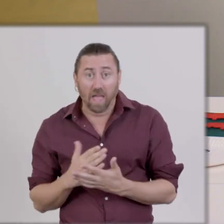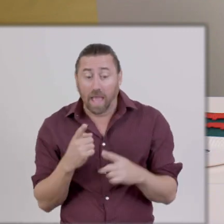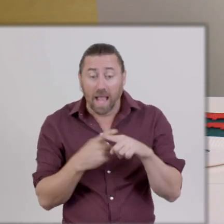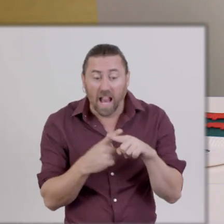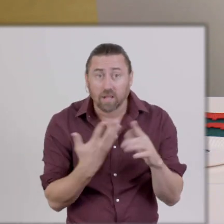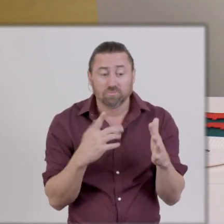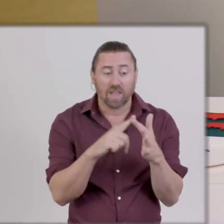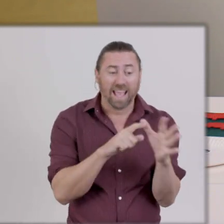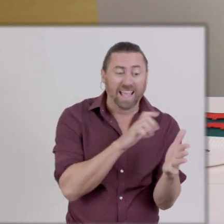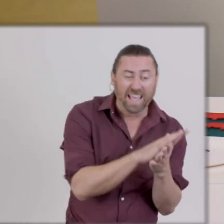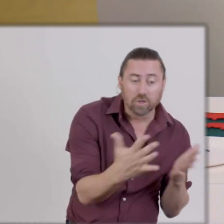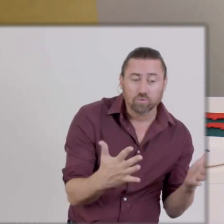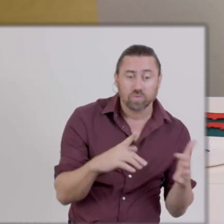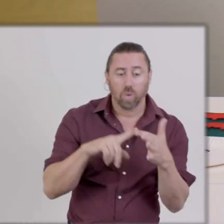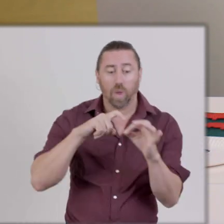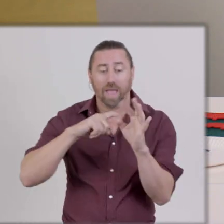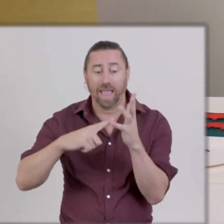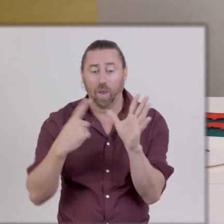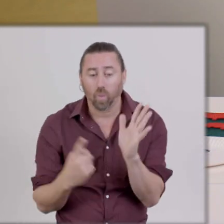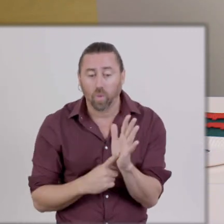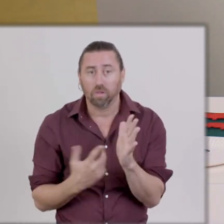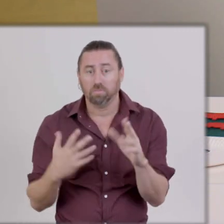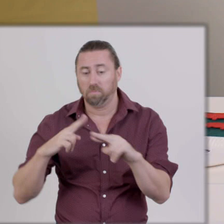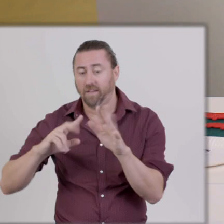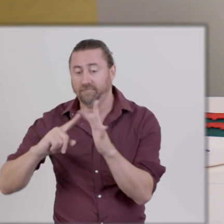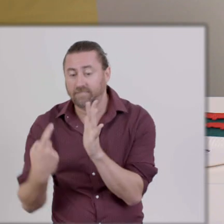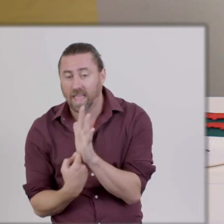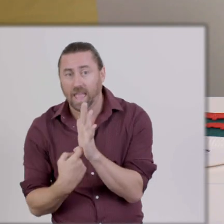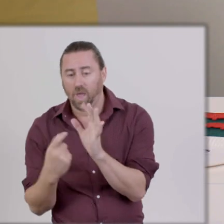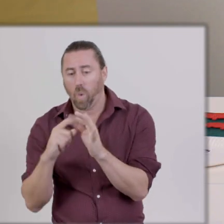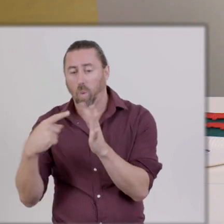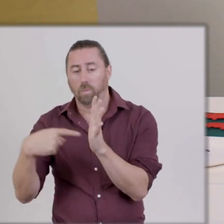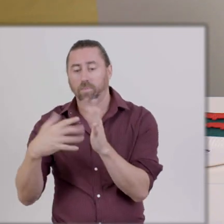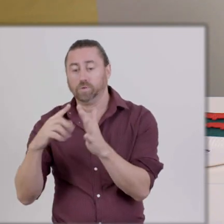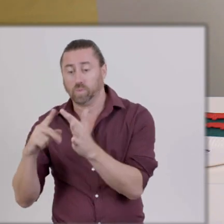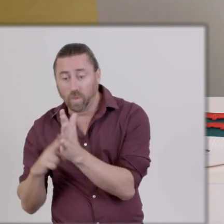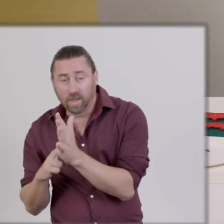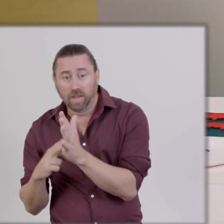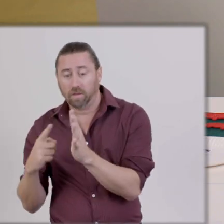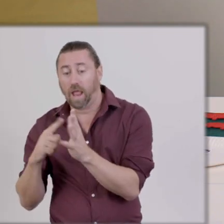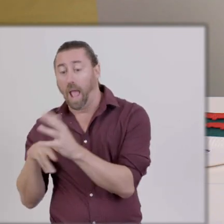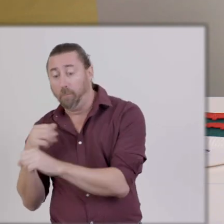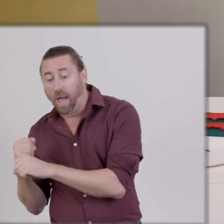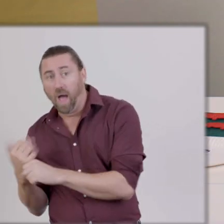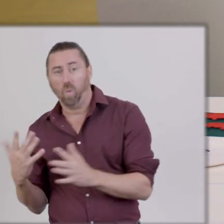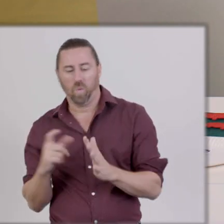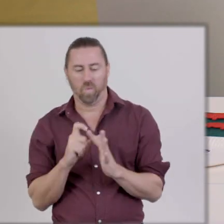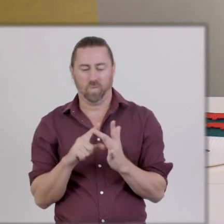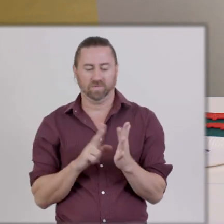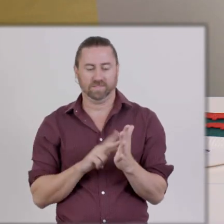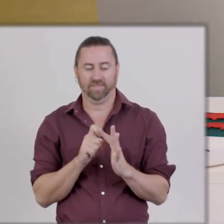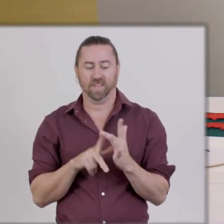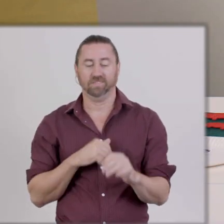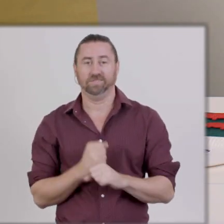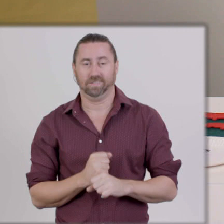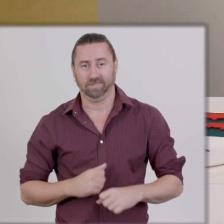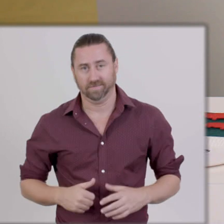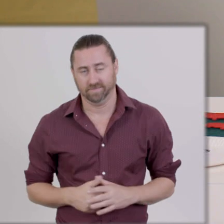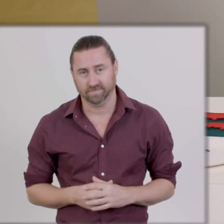we might use words such as 'each', 'equal', 'fair', 'between', 'among', and 'dividing'.